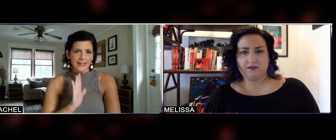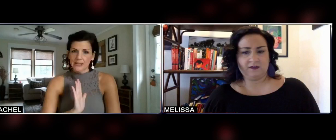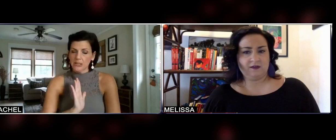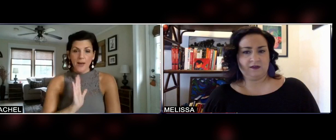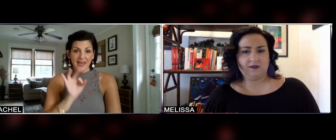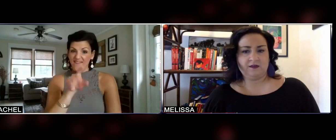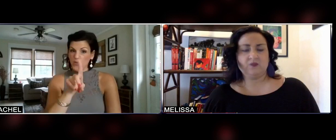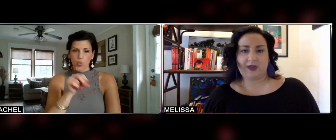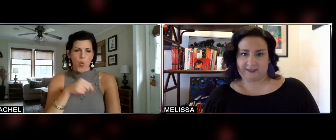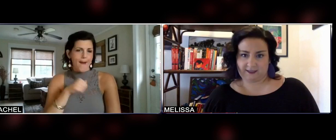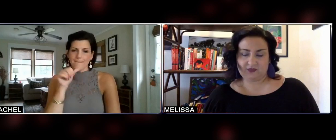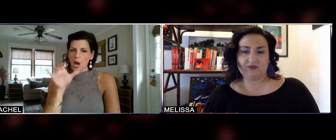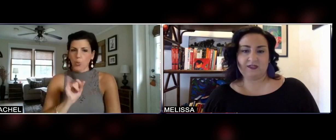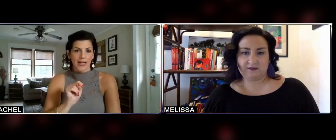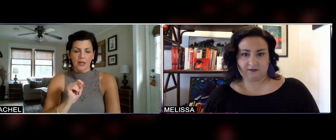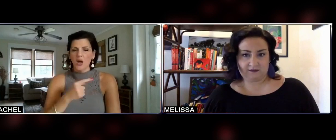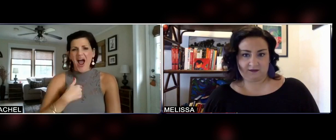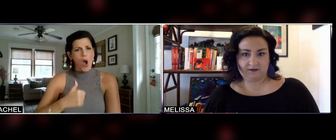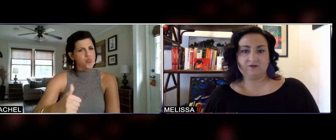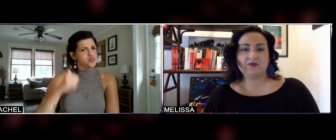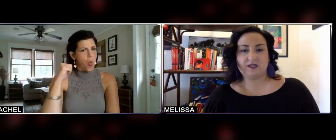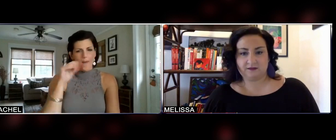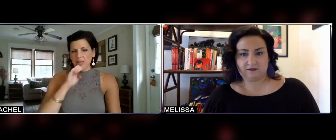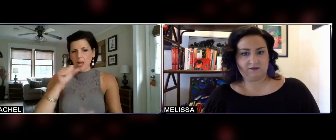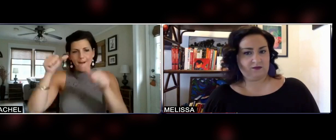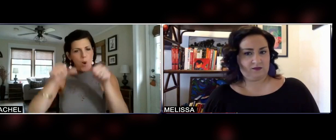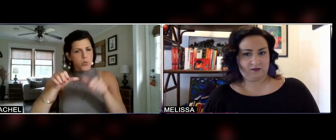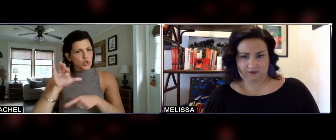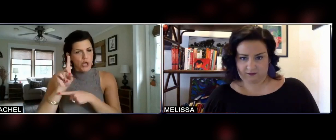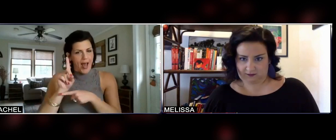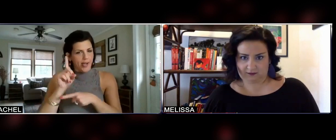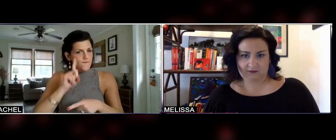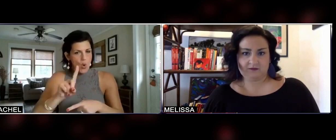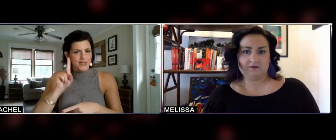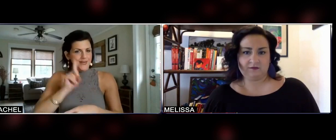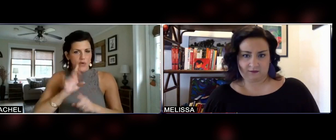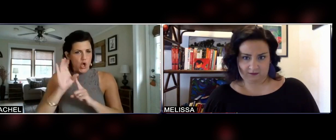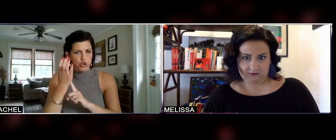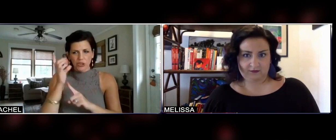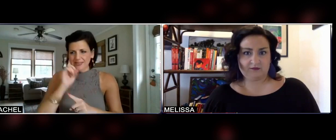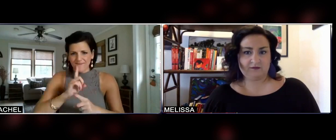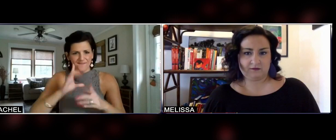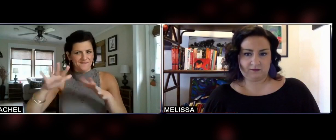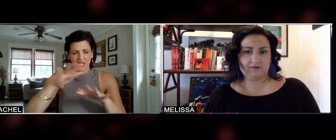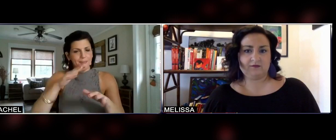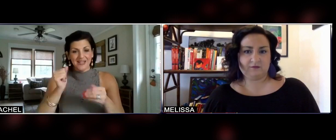and if they were going to do that, then I wouldn't be part of this. I refuse to be some sort of "poster child"